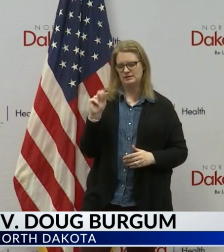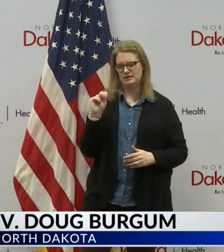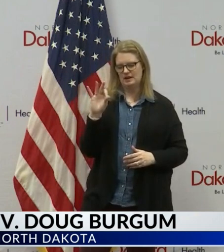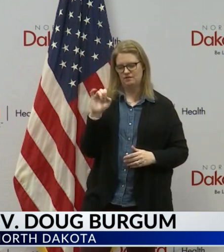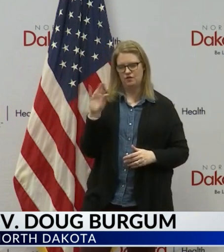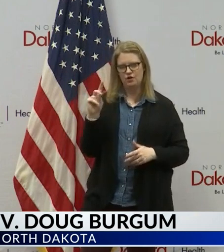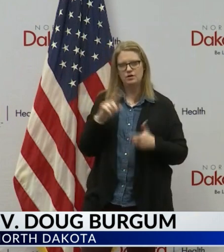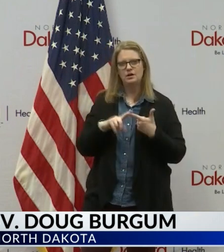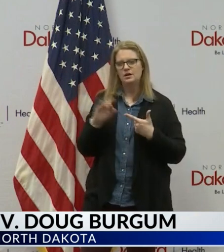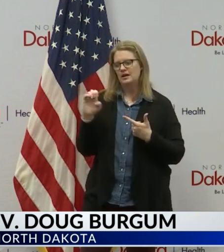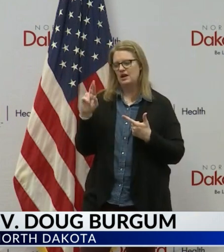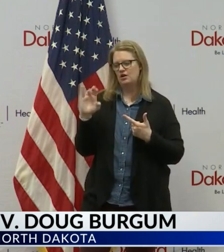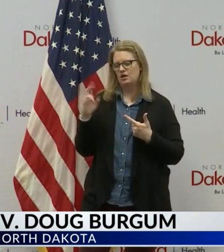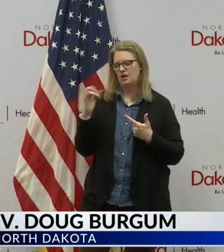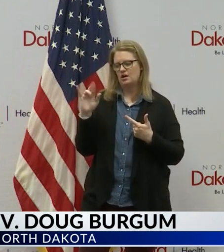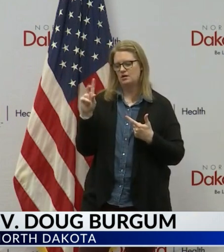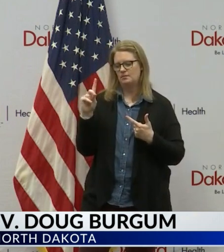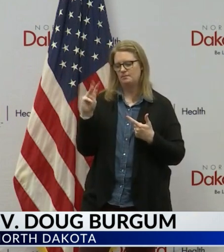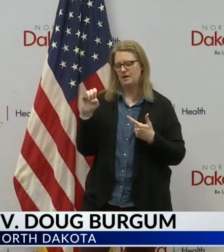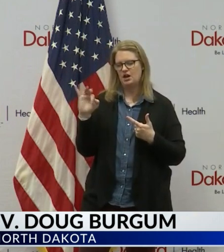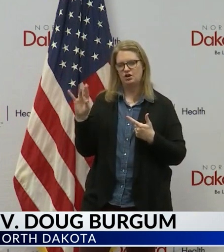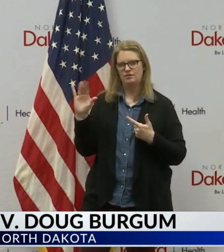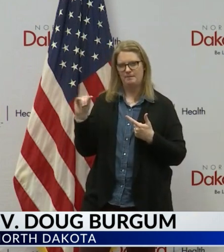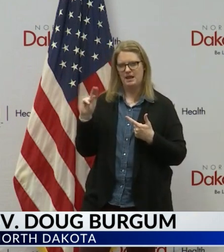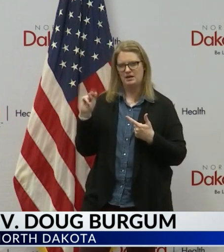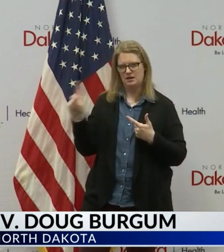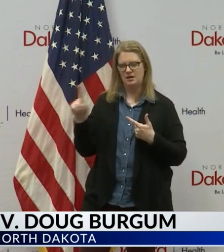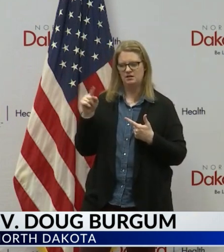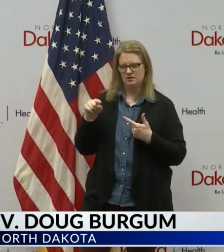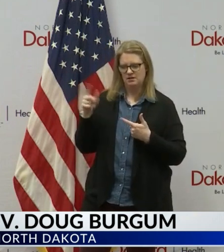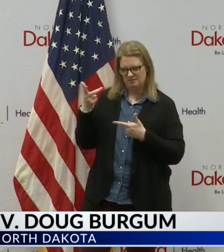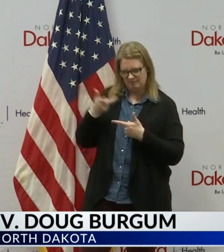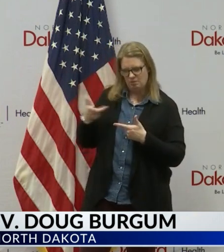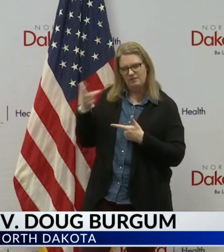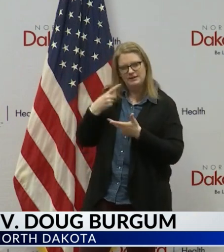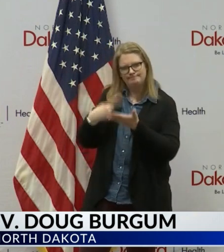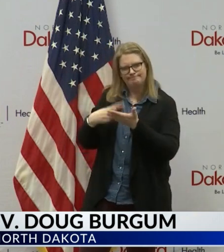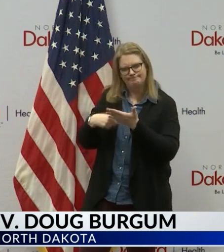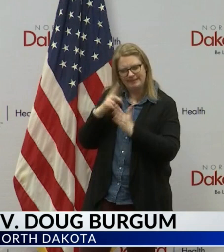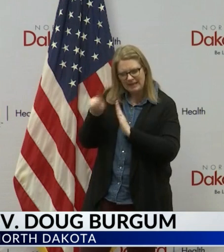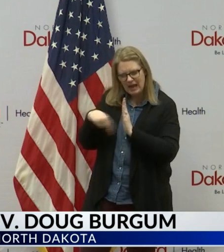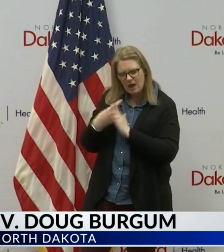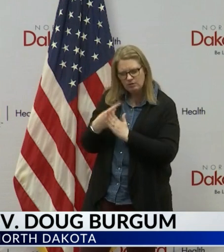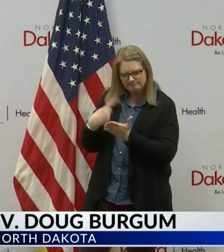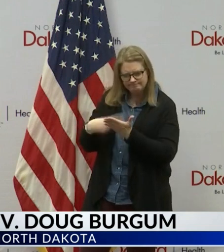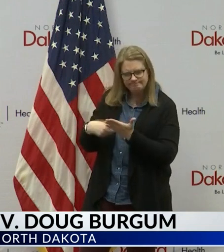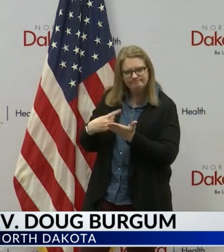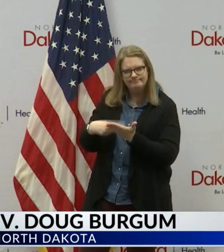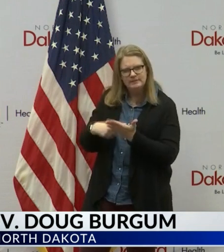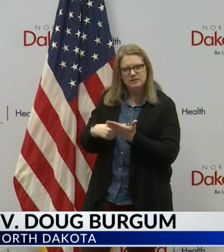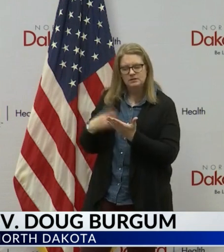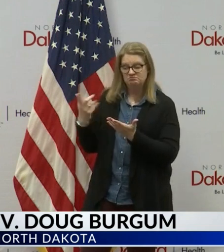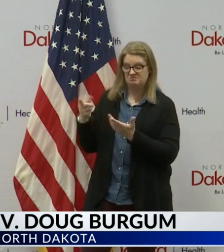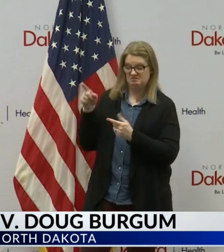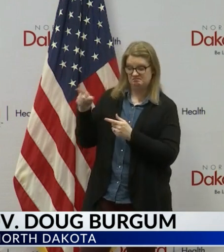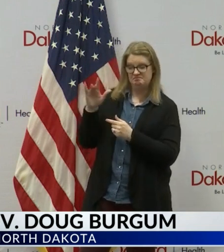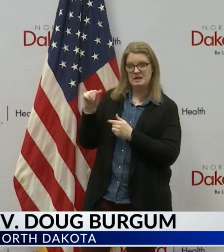LOANS TO NORTH DAKOTA BUSINESSES. I WAS ON A CALL BY LIEUTENANT GOVERNOR AND HIS TEAM TODAY FOR